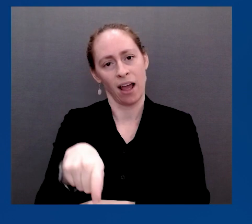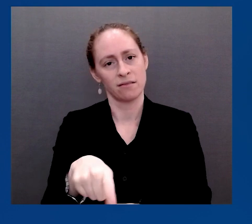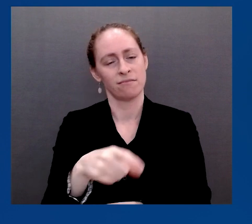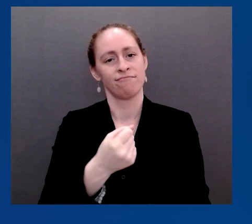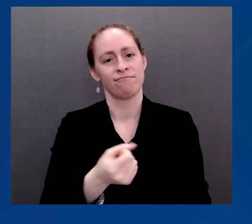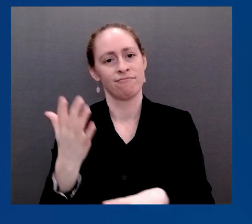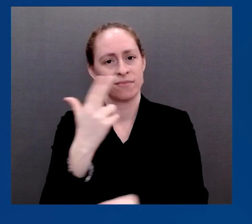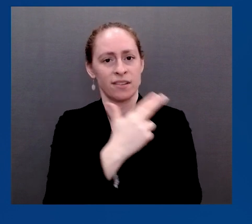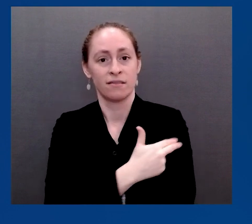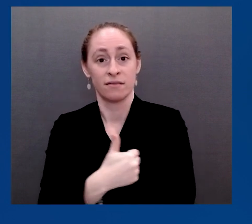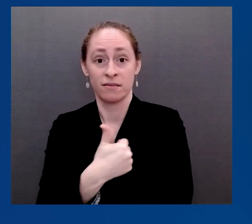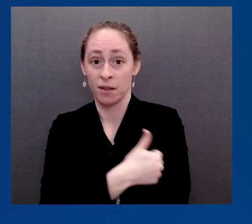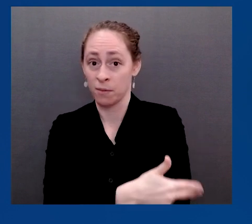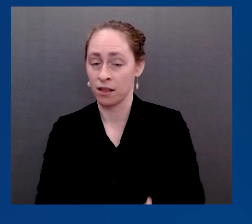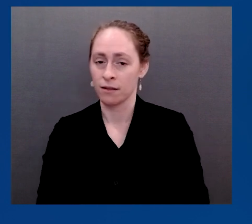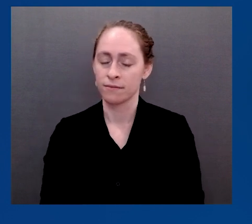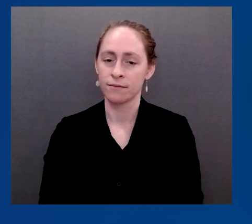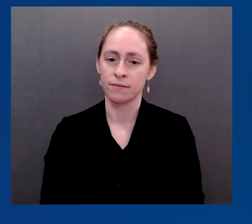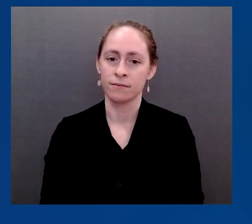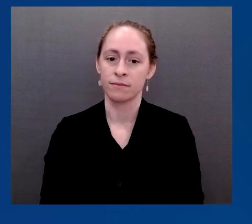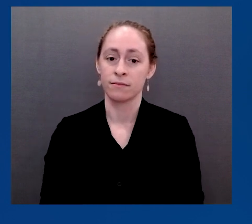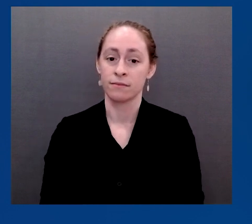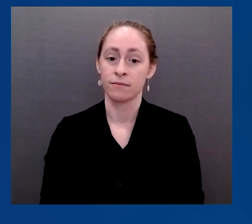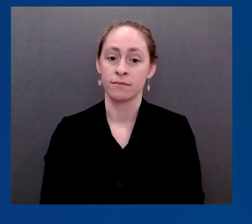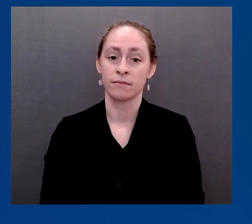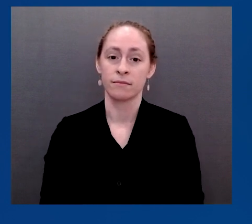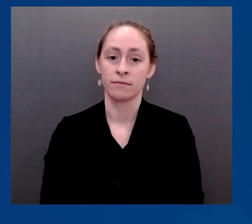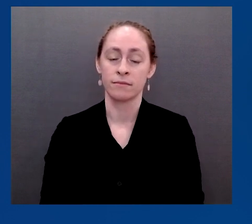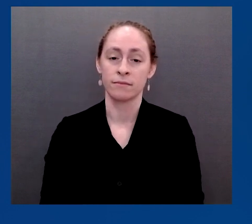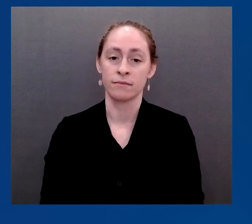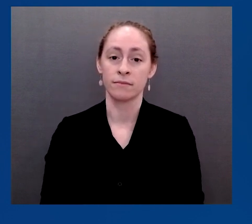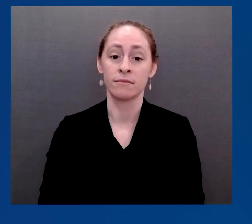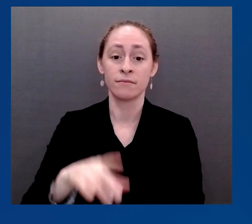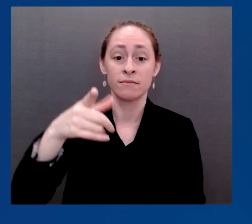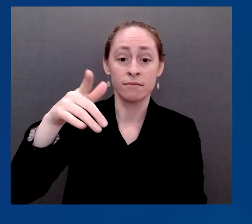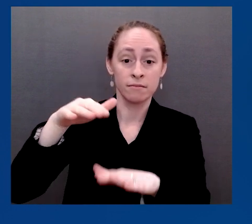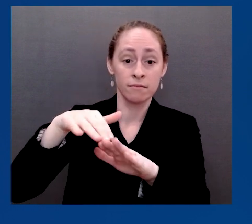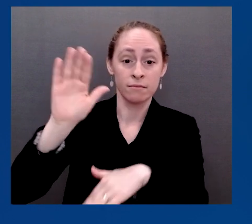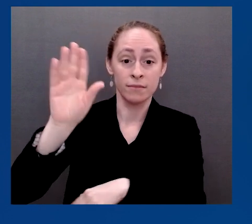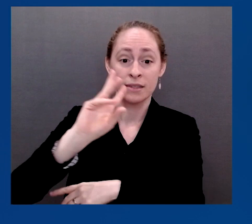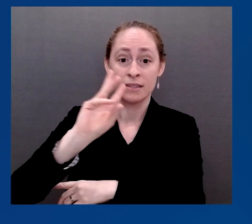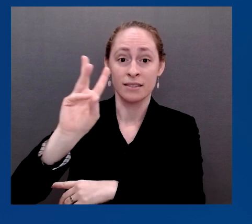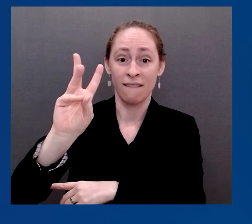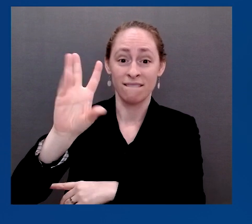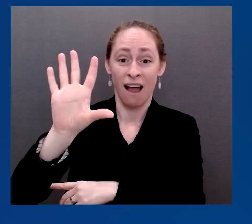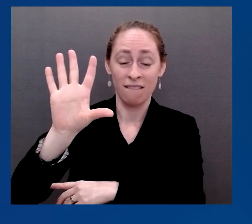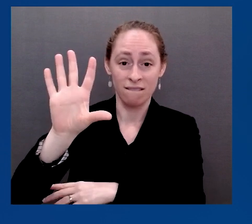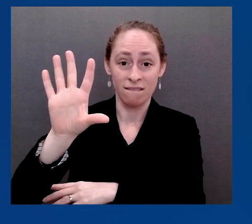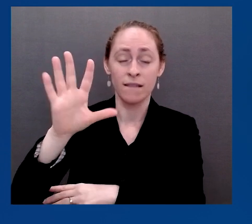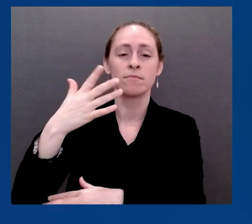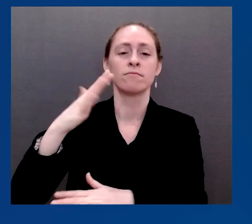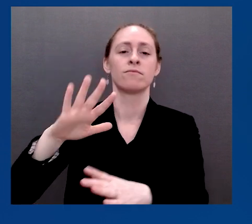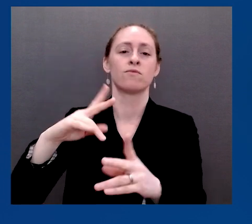65 and older of being hospitalized when you compare it to an individual with a boost.